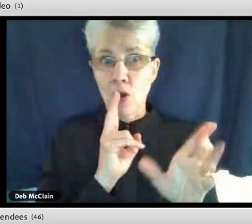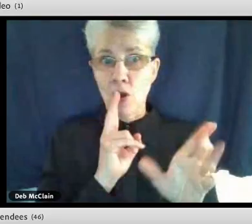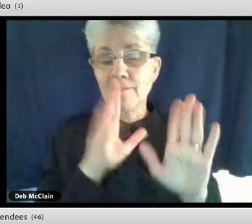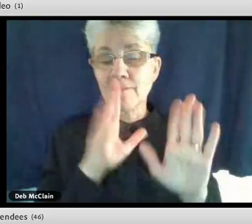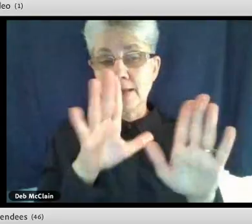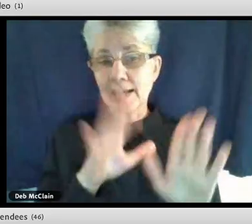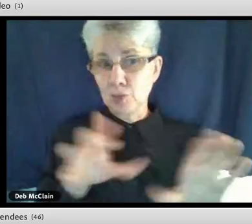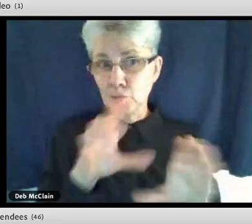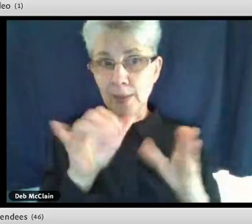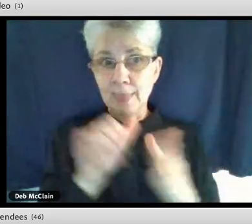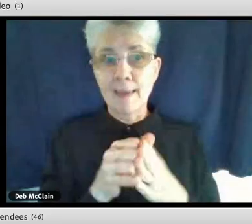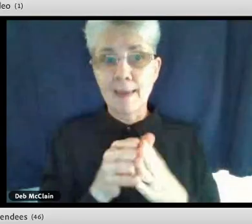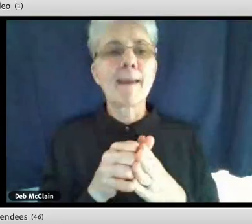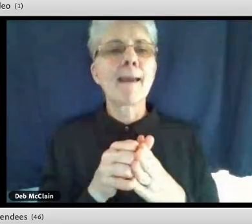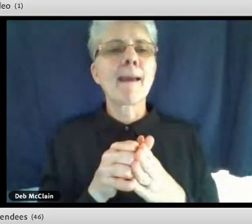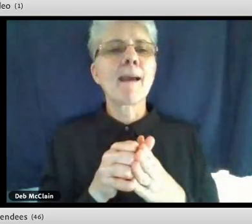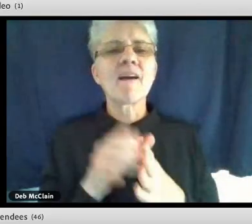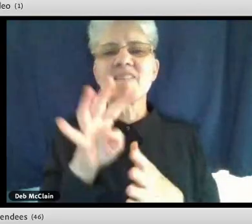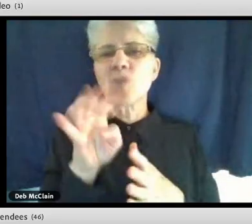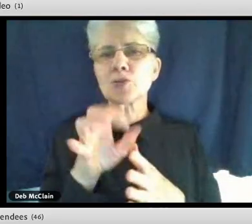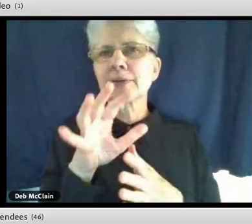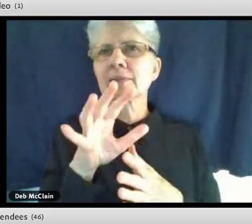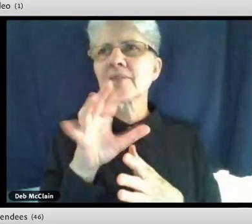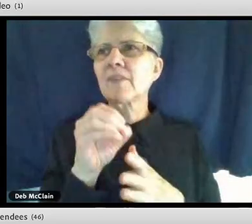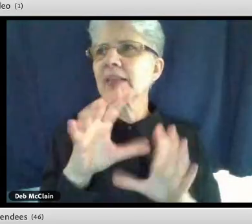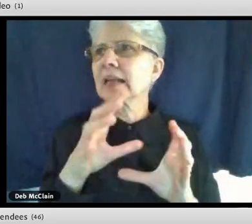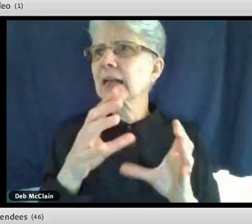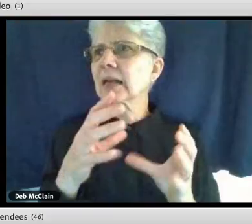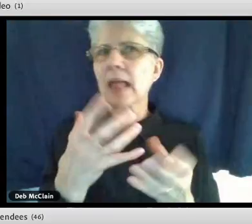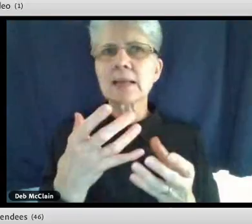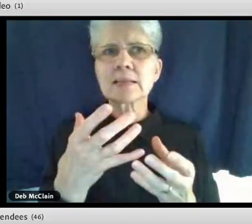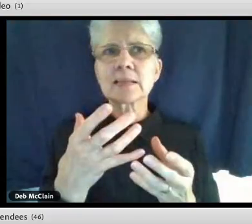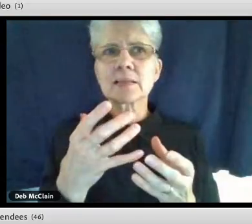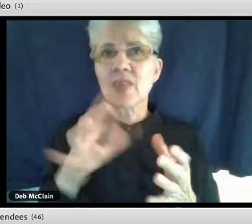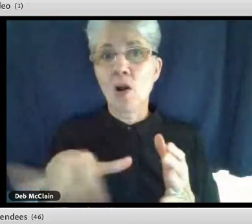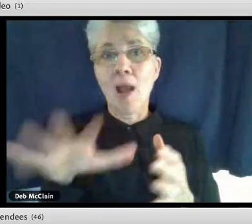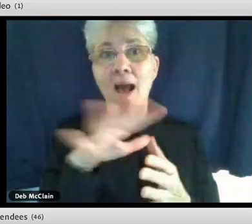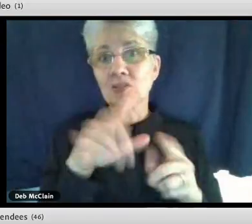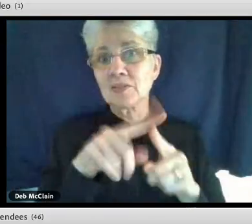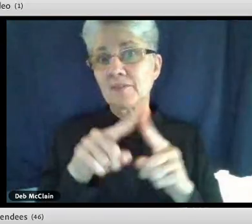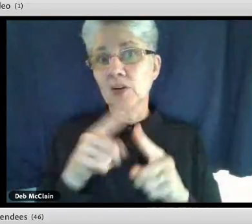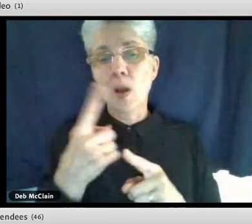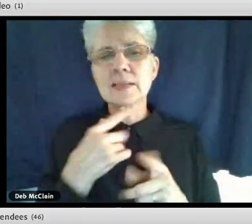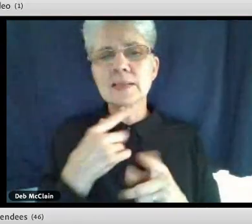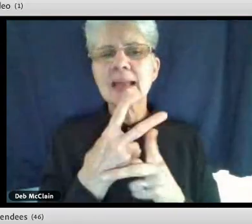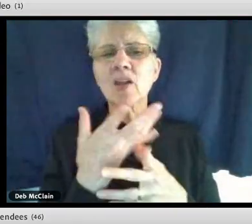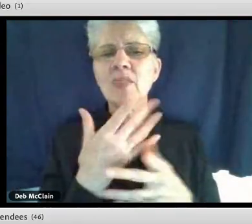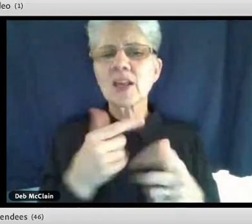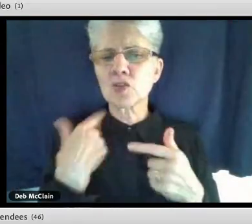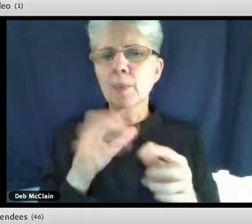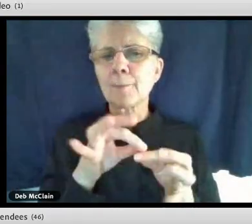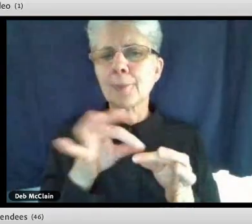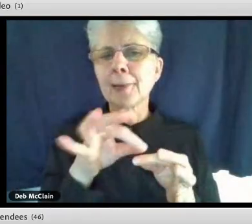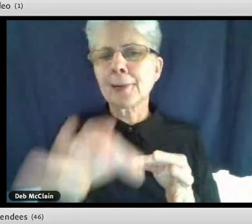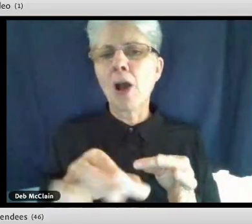There's, like, 450 classes out there. Take care of things you've been putting off. You know, clean out a closet. Do your taxes if you can.